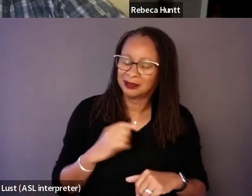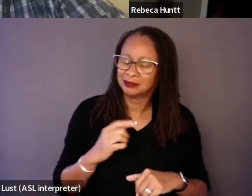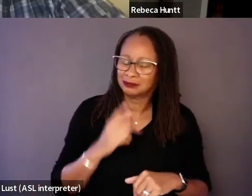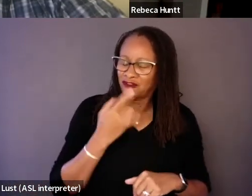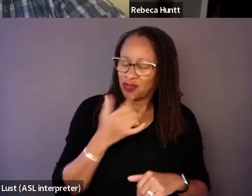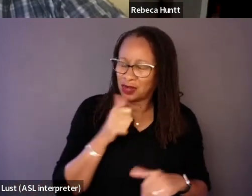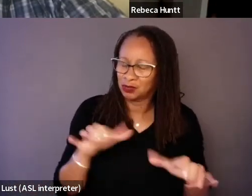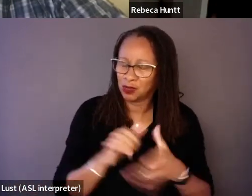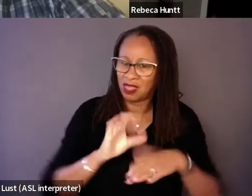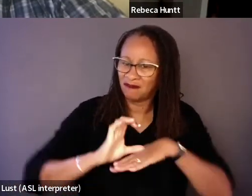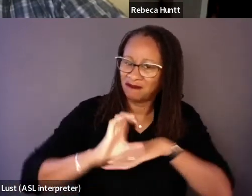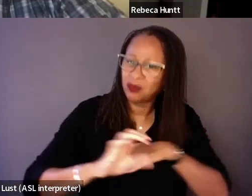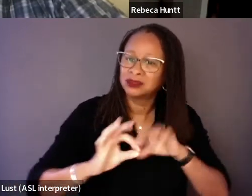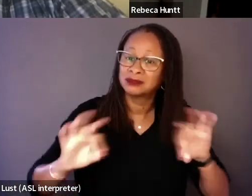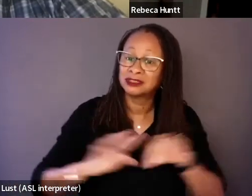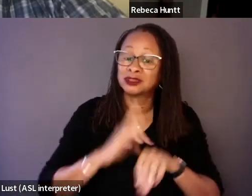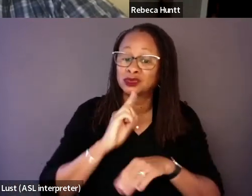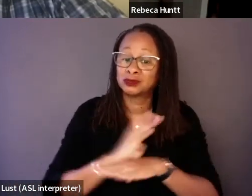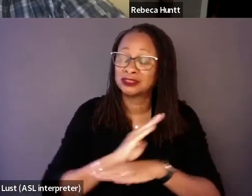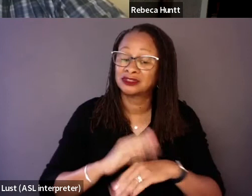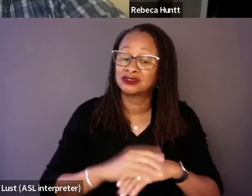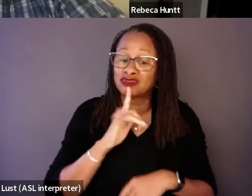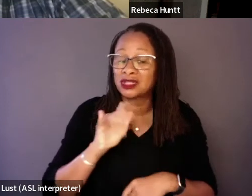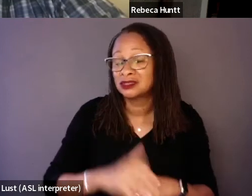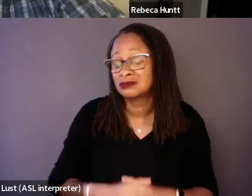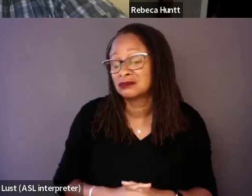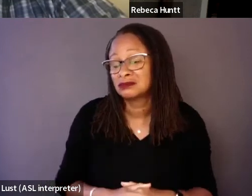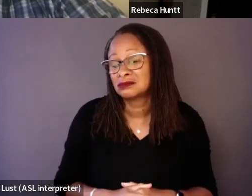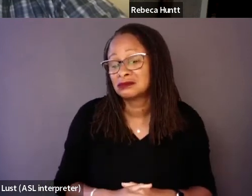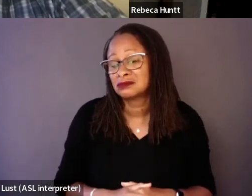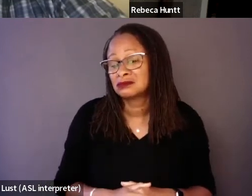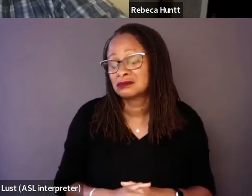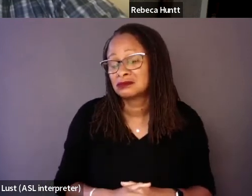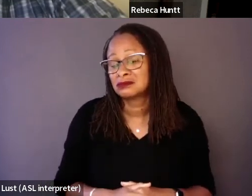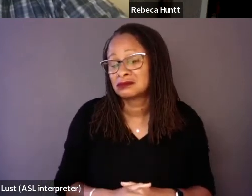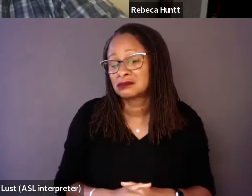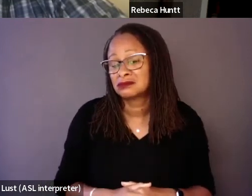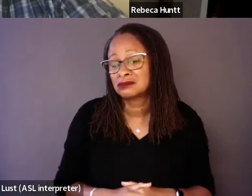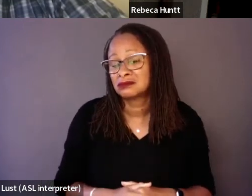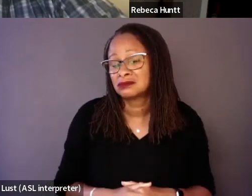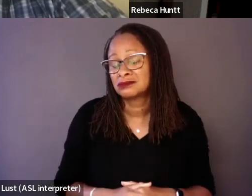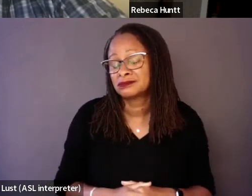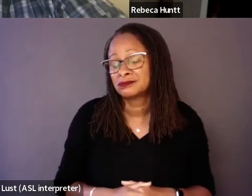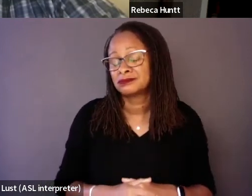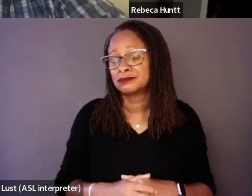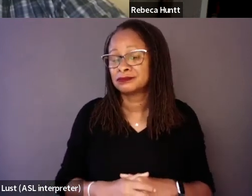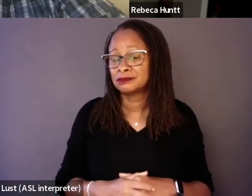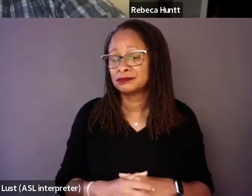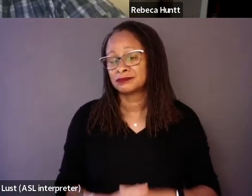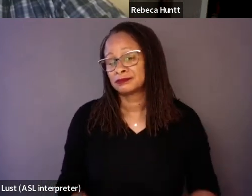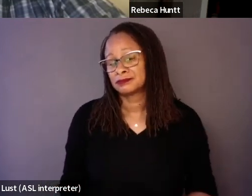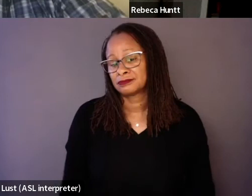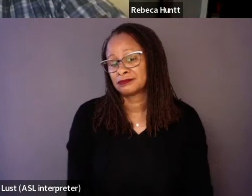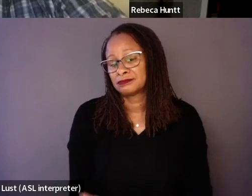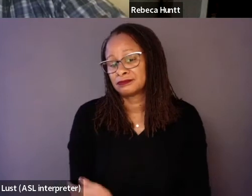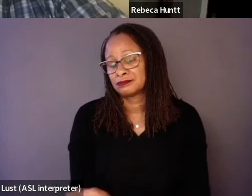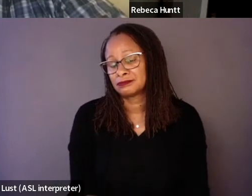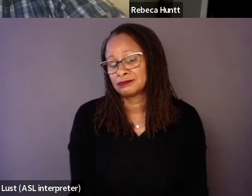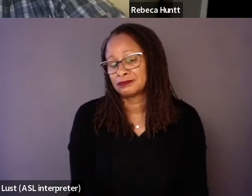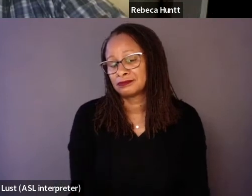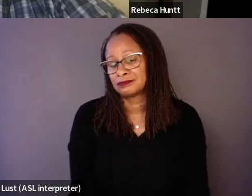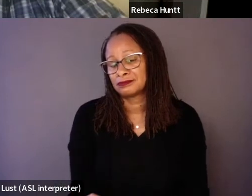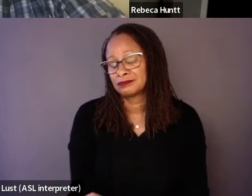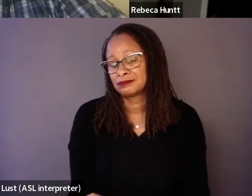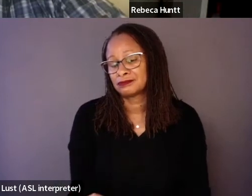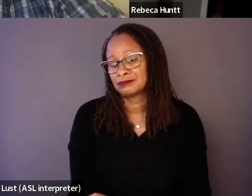But it was really just like, you know -- I hear that the personal is political, and I would argue